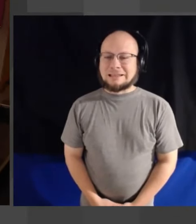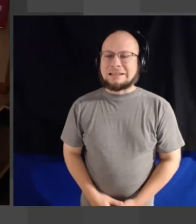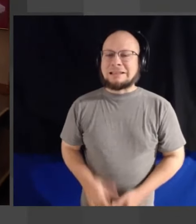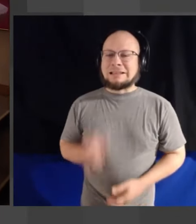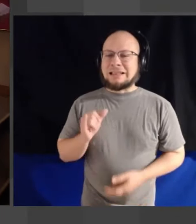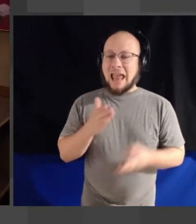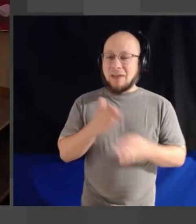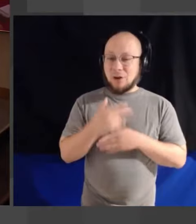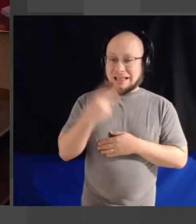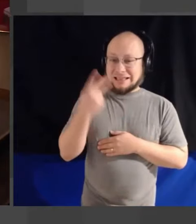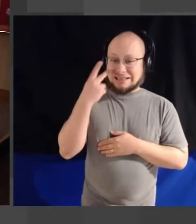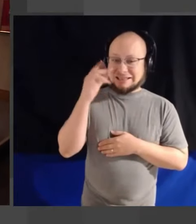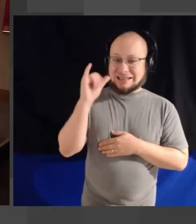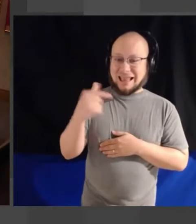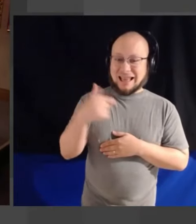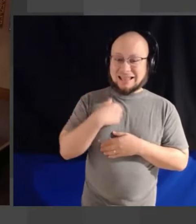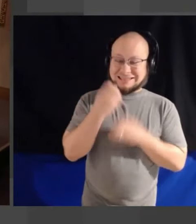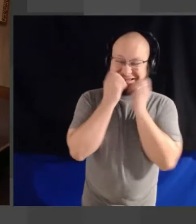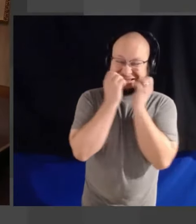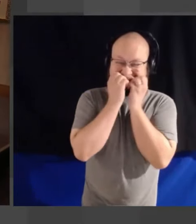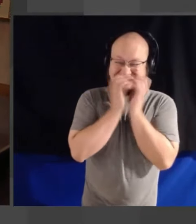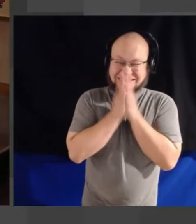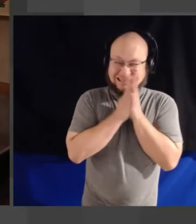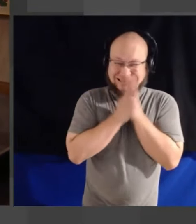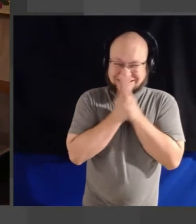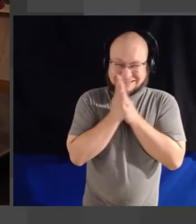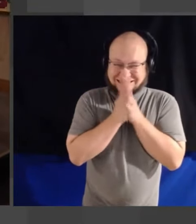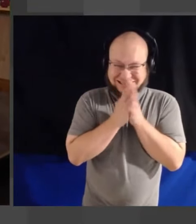I FEEL LIKE THERE IS ONLY ONE